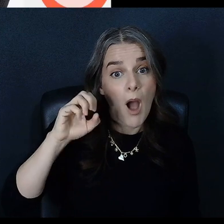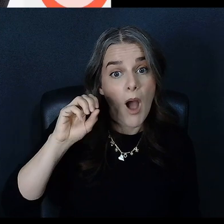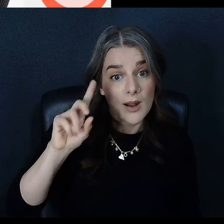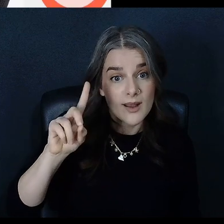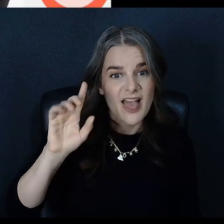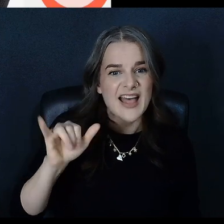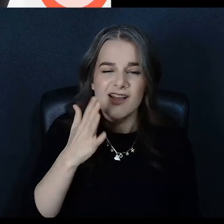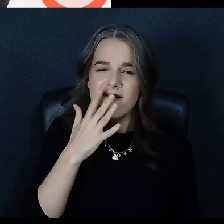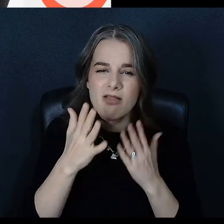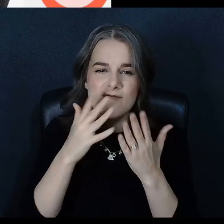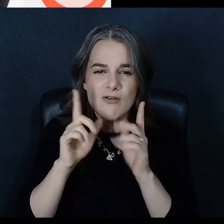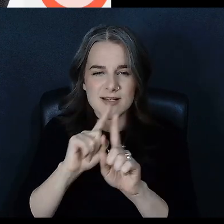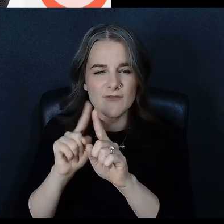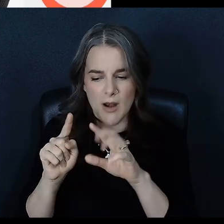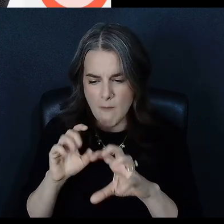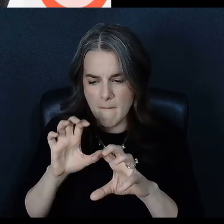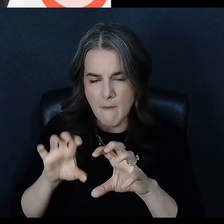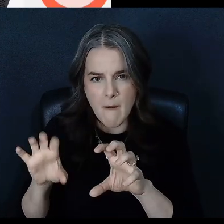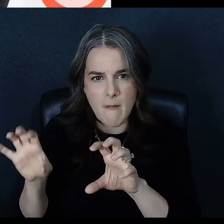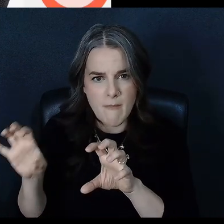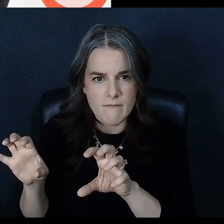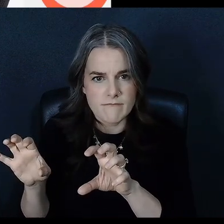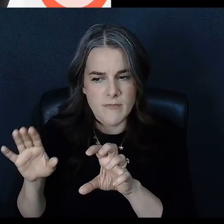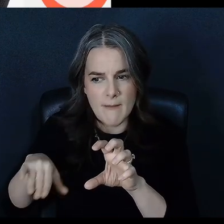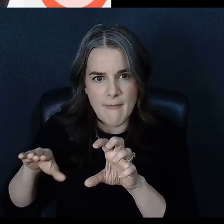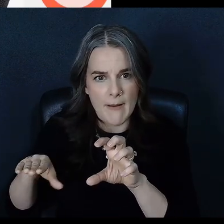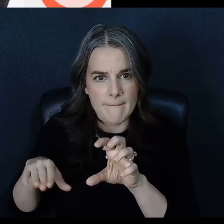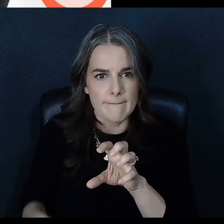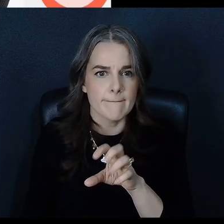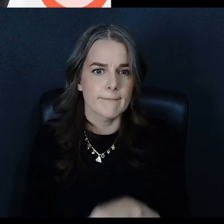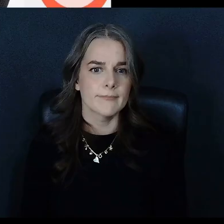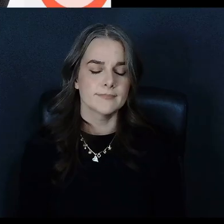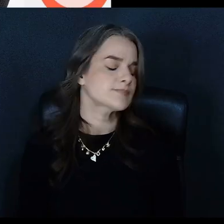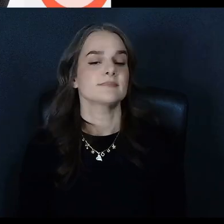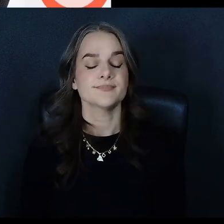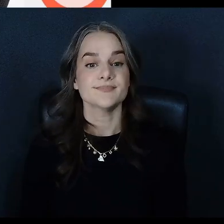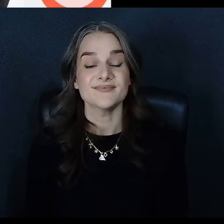Two different kinds of devices directed by speech.